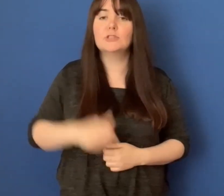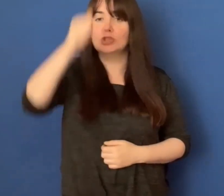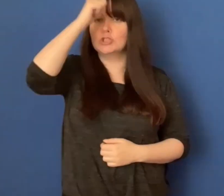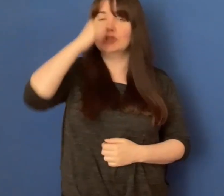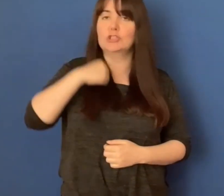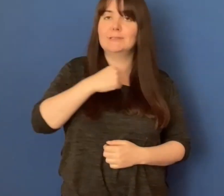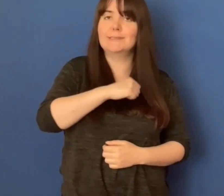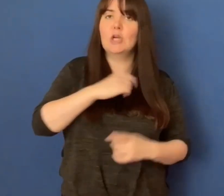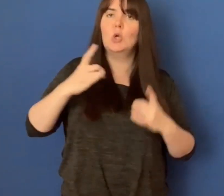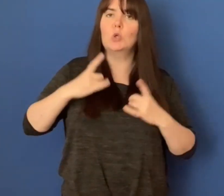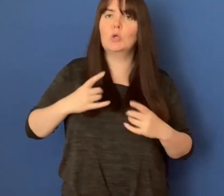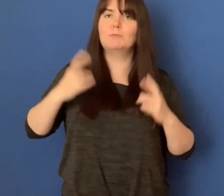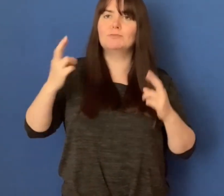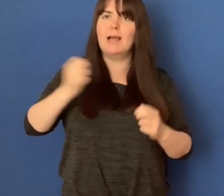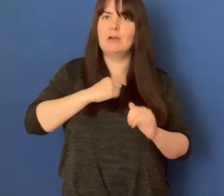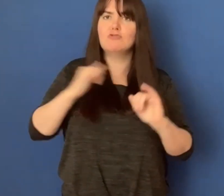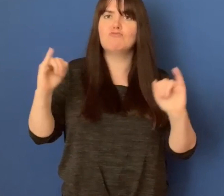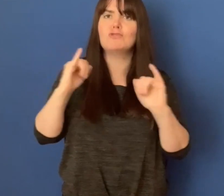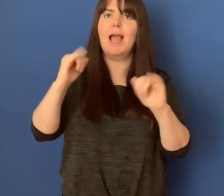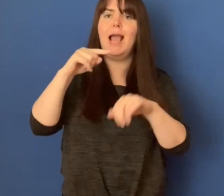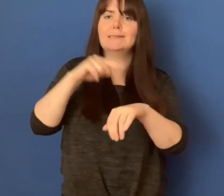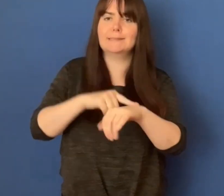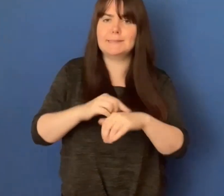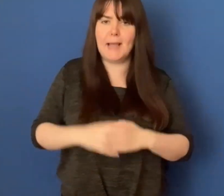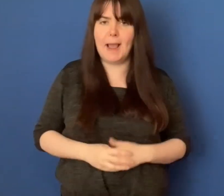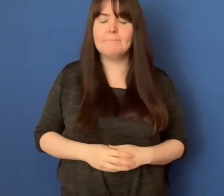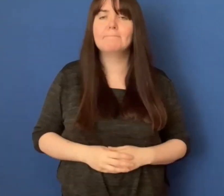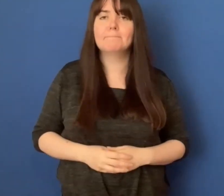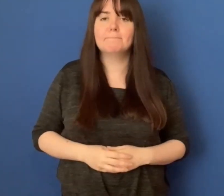on Sunday the theme is ‘Human Rights In Times of Crisis’.